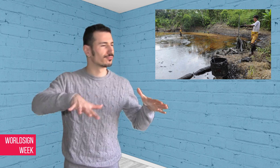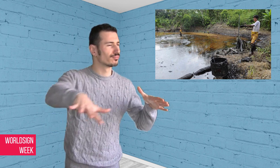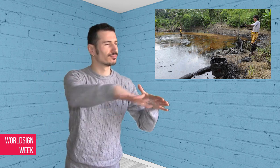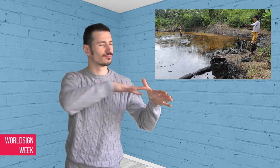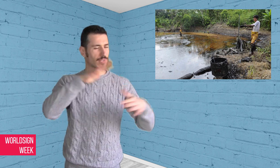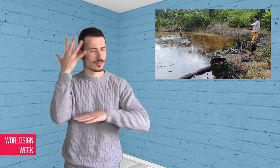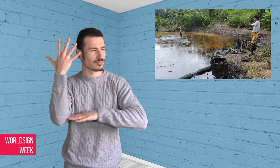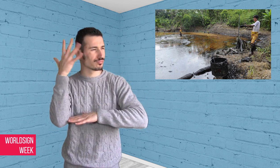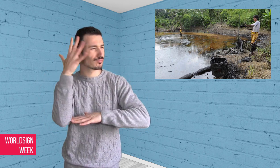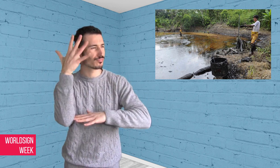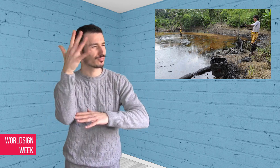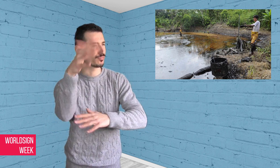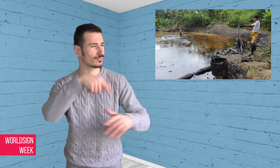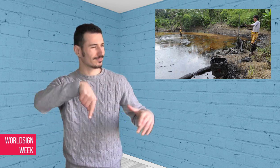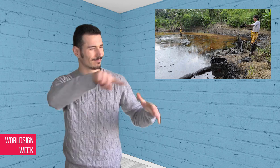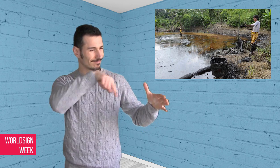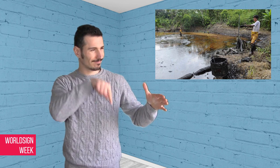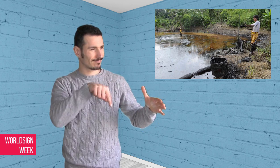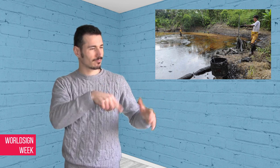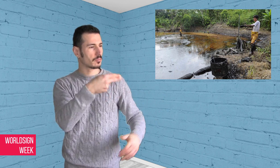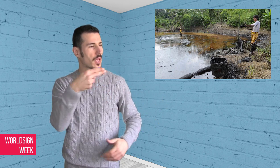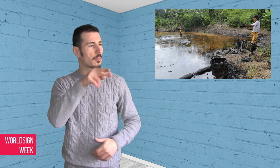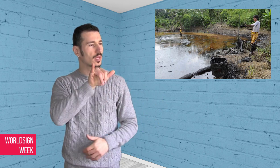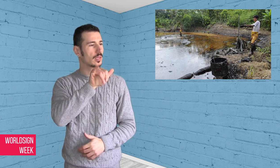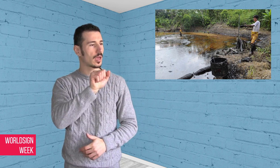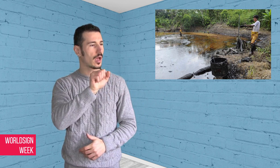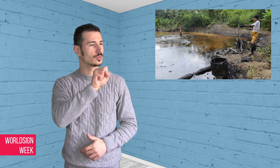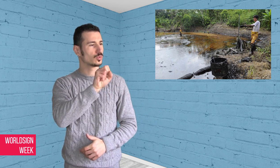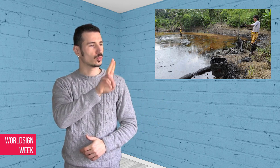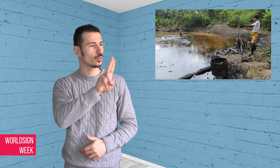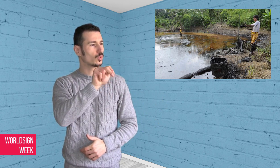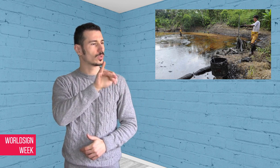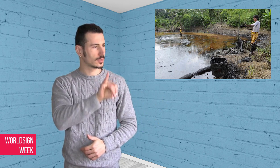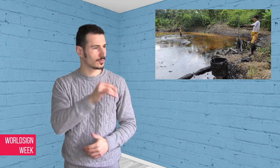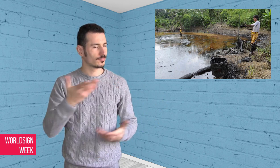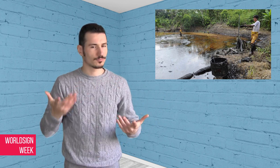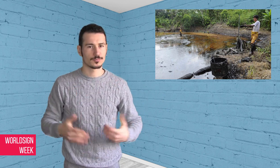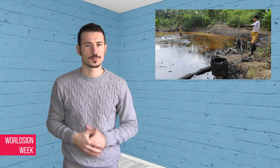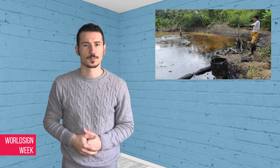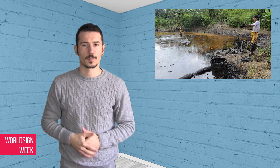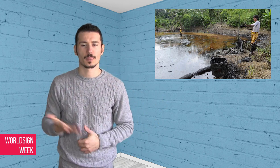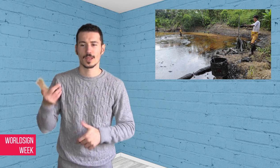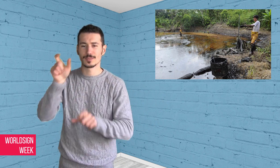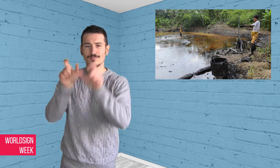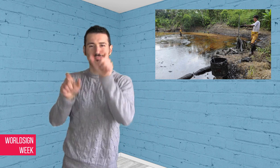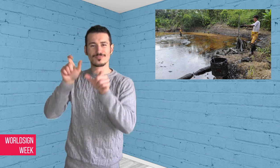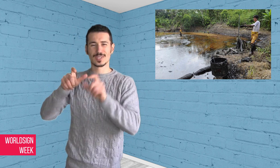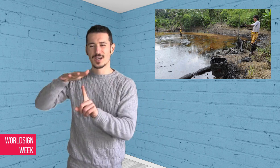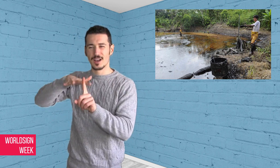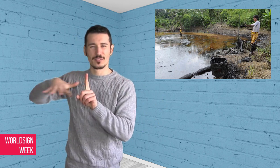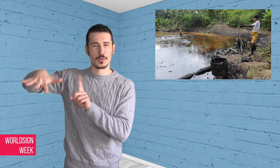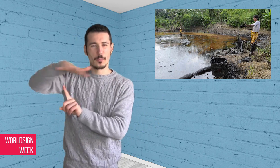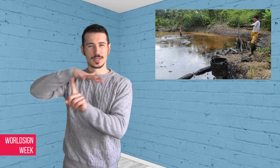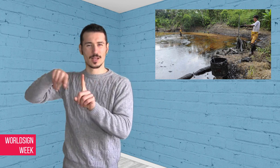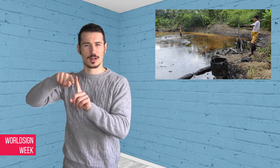in Yasuni national park, one of the world’s richest rainforests.